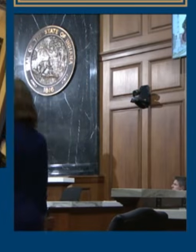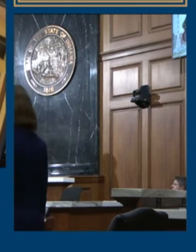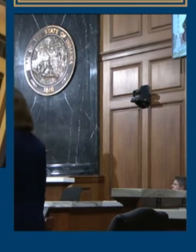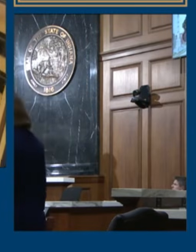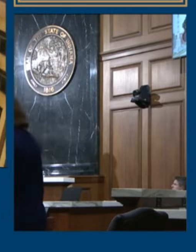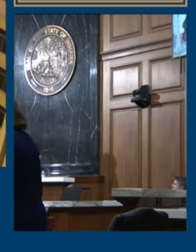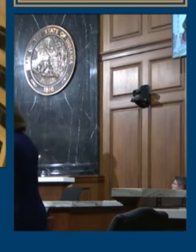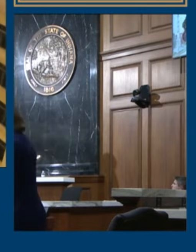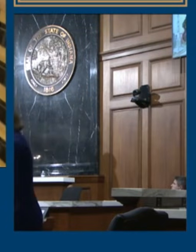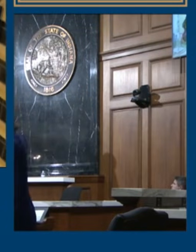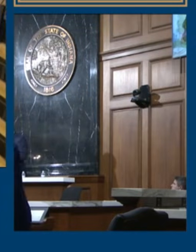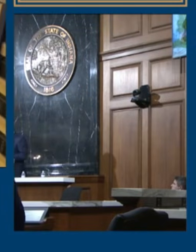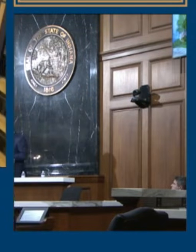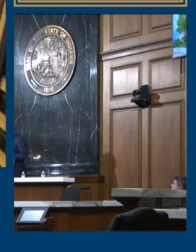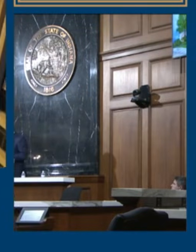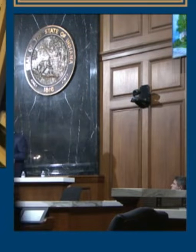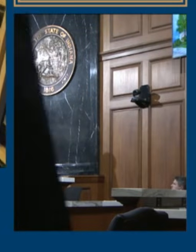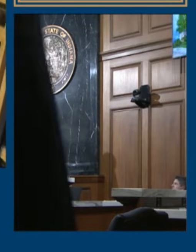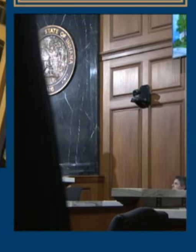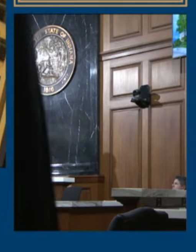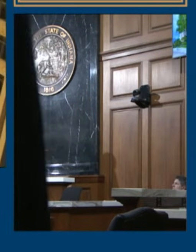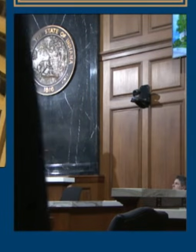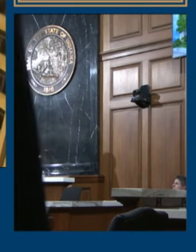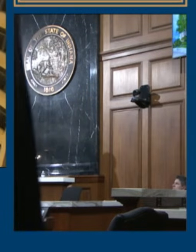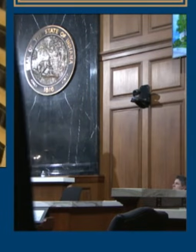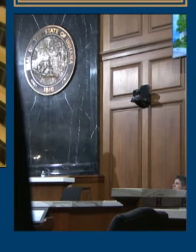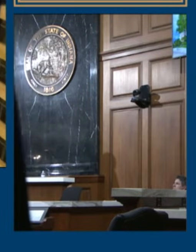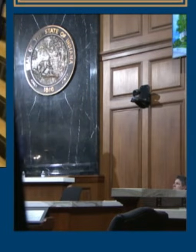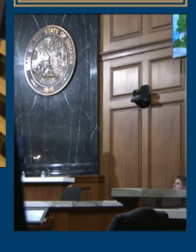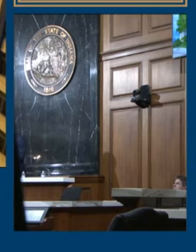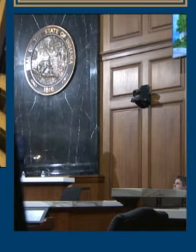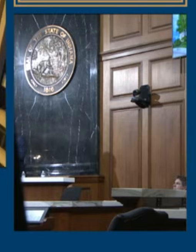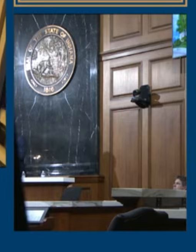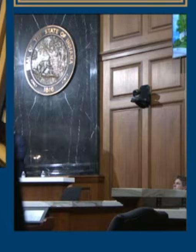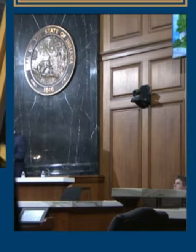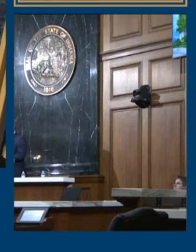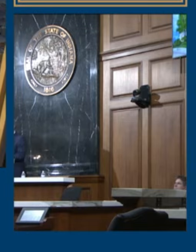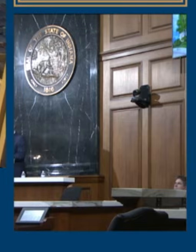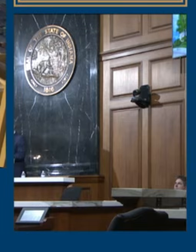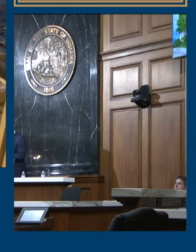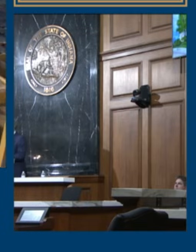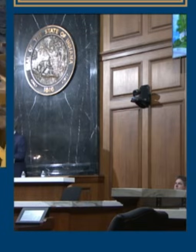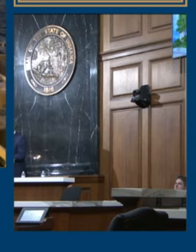WE ALSO WELCOME TREASURER DANIEL ELLIOT, SECRETARY